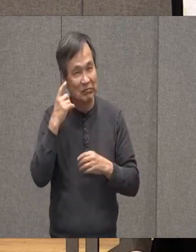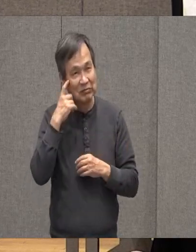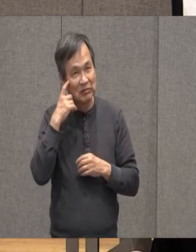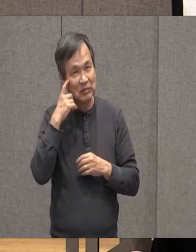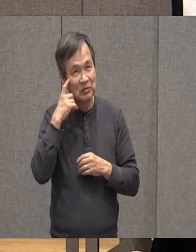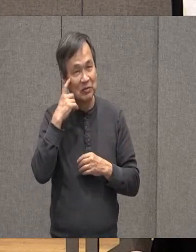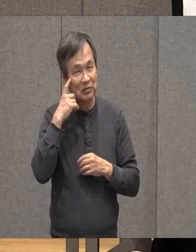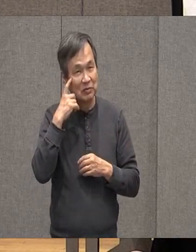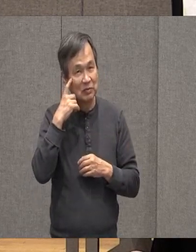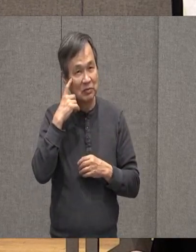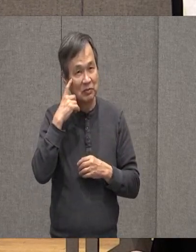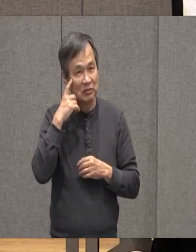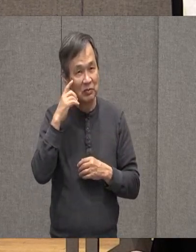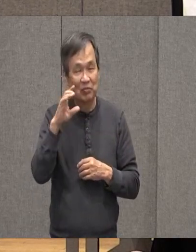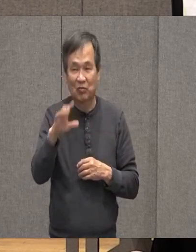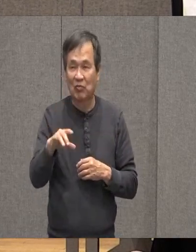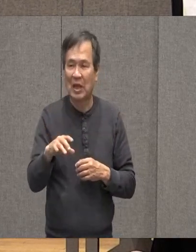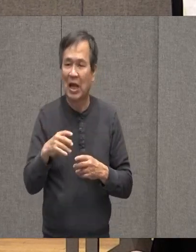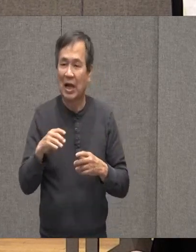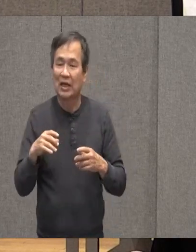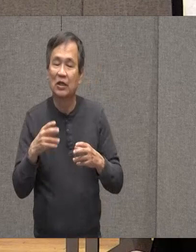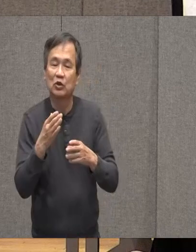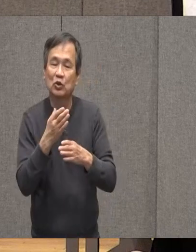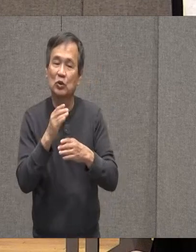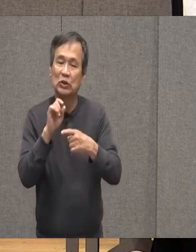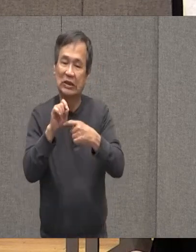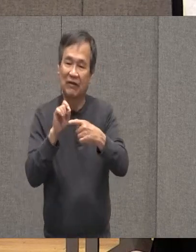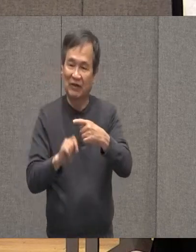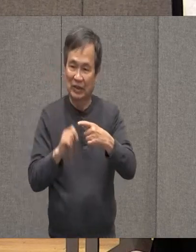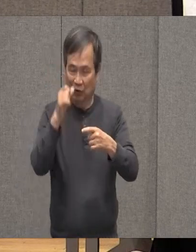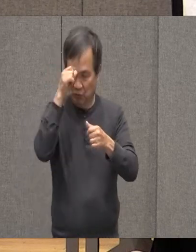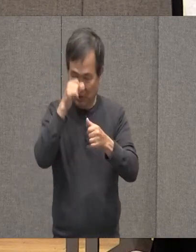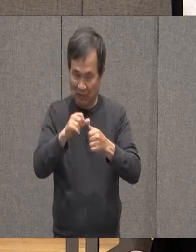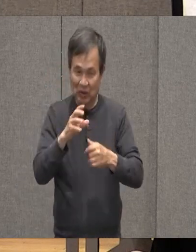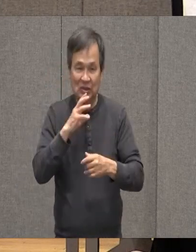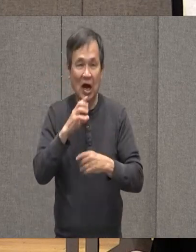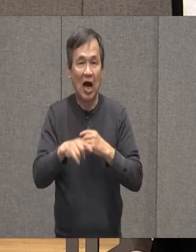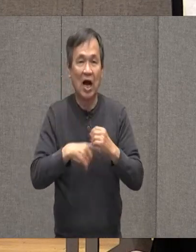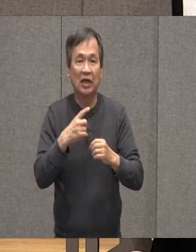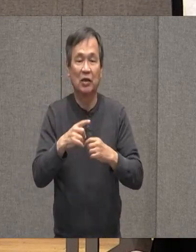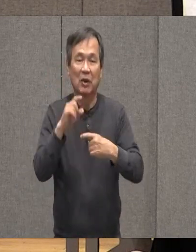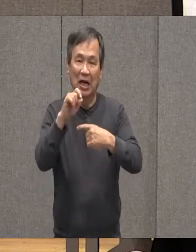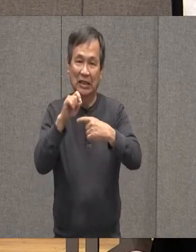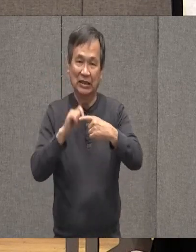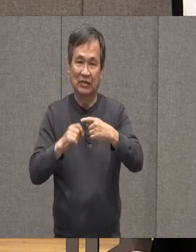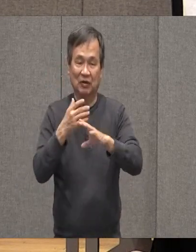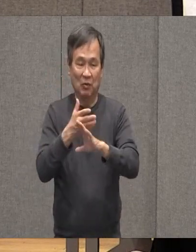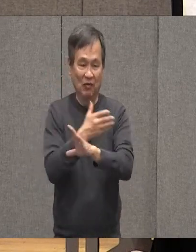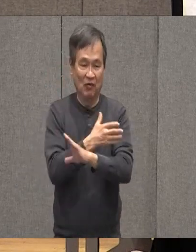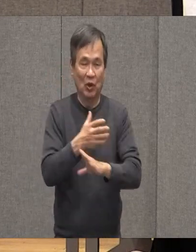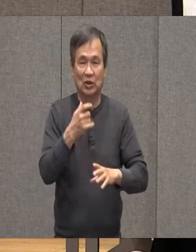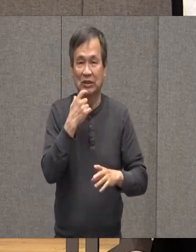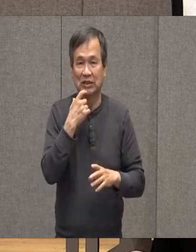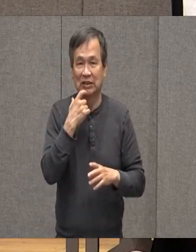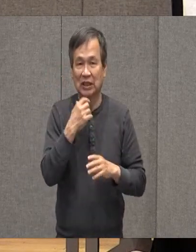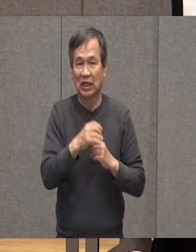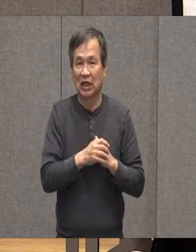[Miss Sears] I'm gonna I think I'm gonna do, I'm gonna do a Division one. Because remember we were talking about division earlier and I remember they were saying about equal sharing.